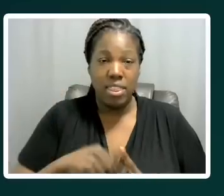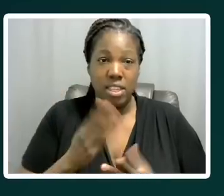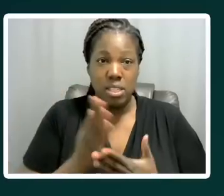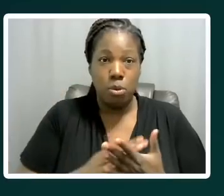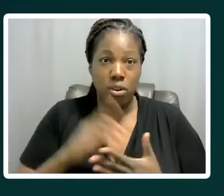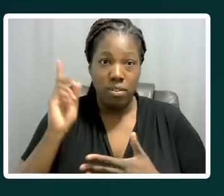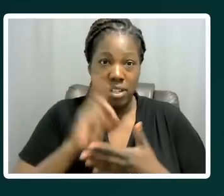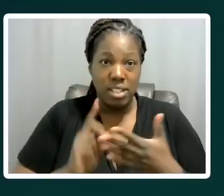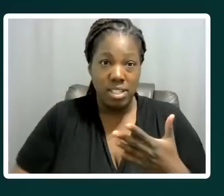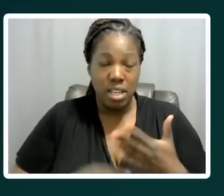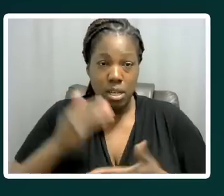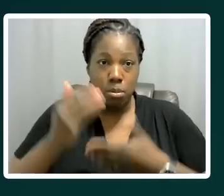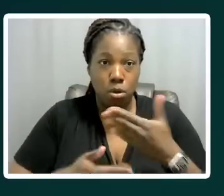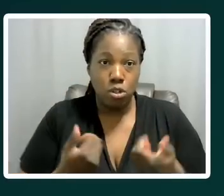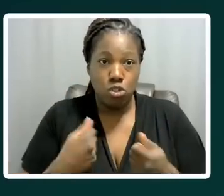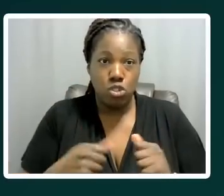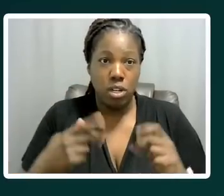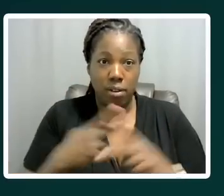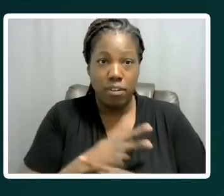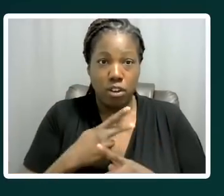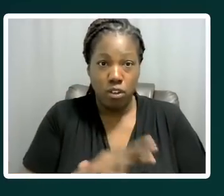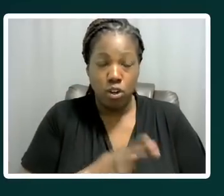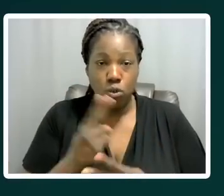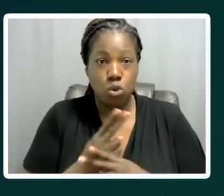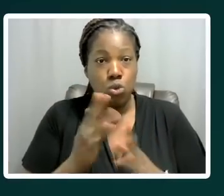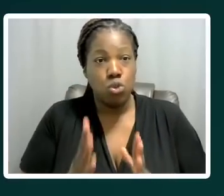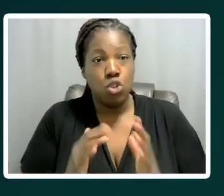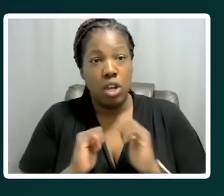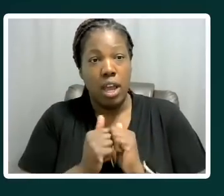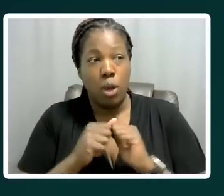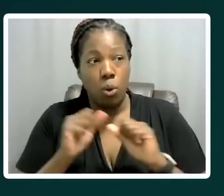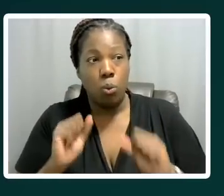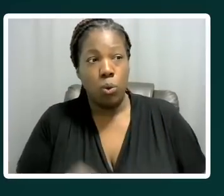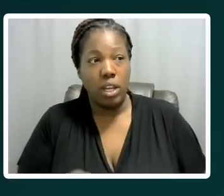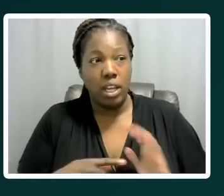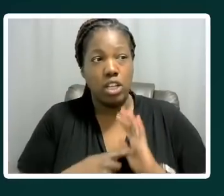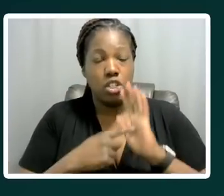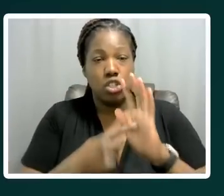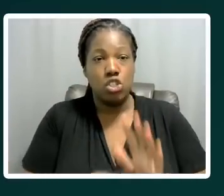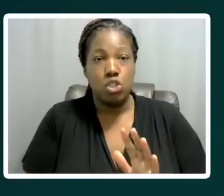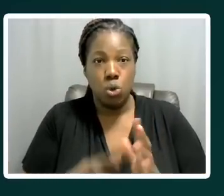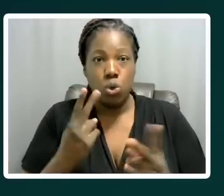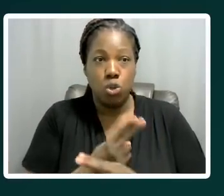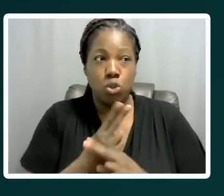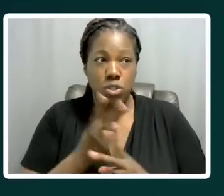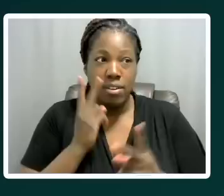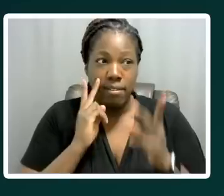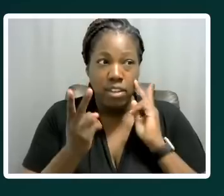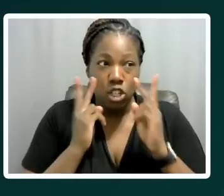into the heads of the user and figuring out how we can better convey through visuals the ideas we